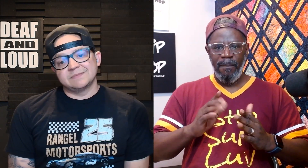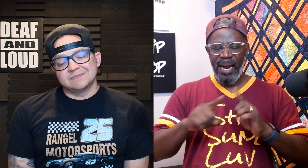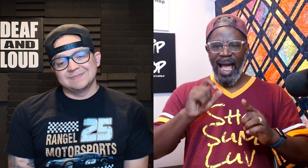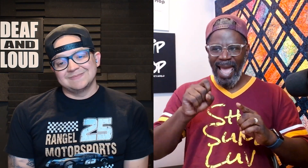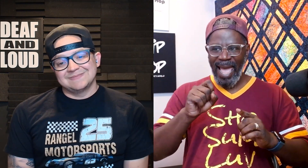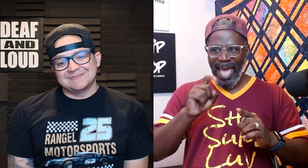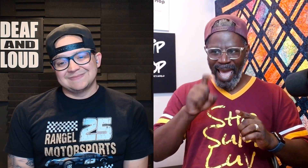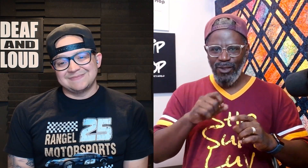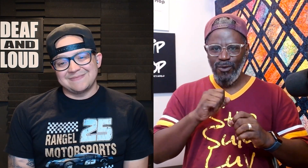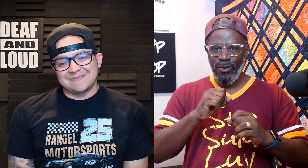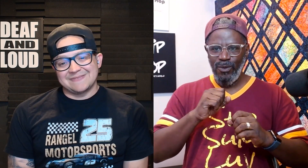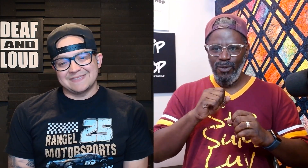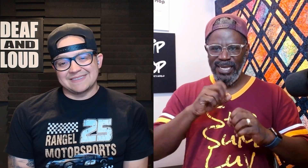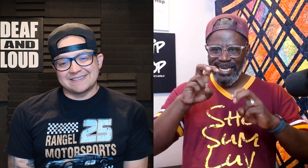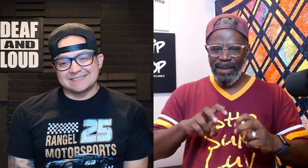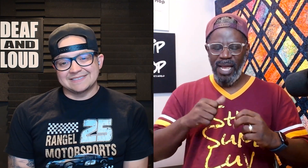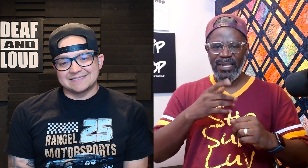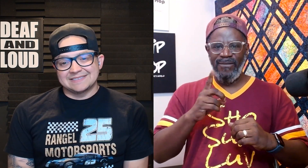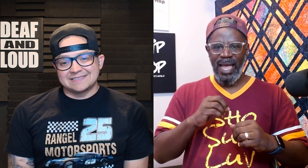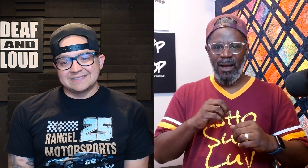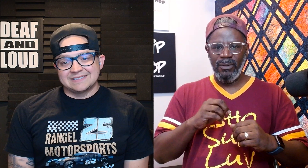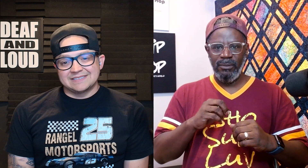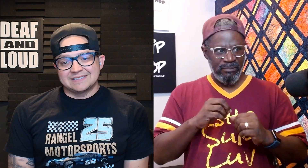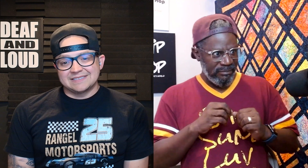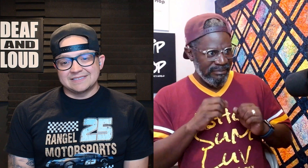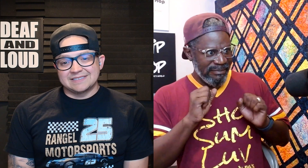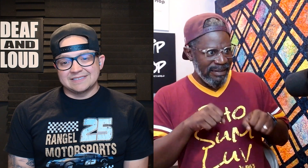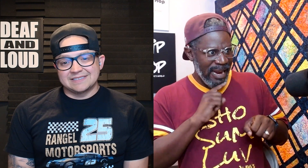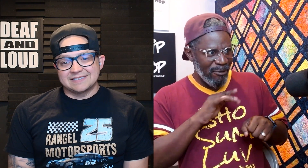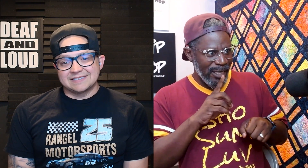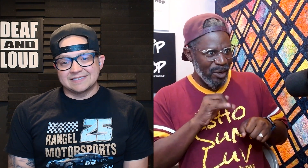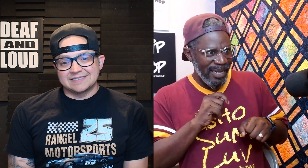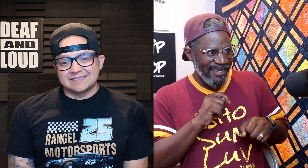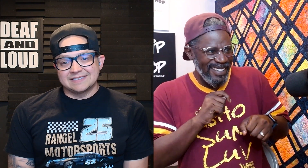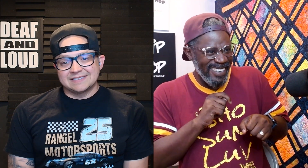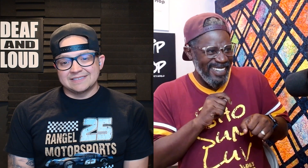But I had to sit myself down. Can I really do it?